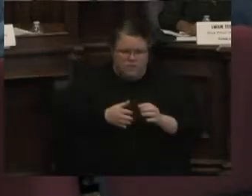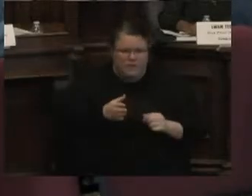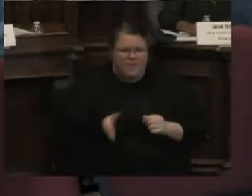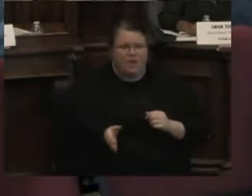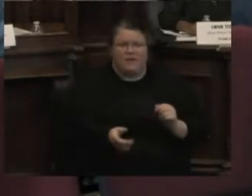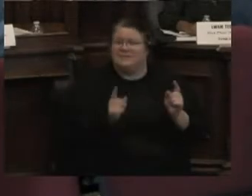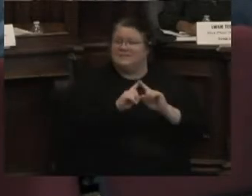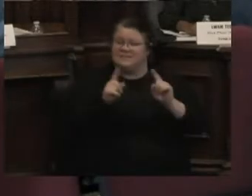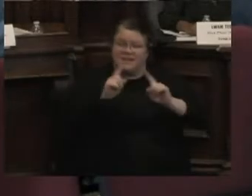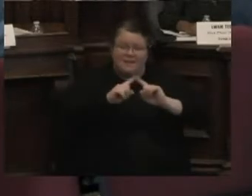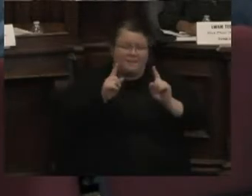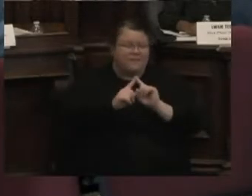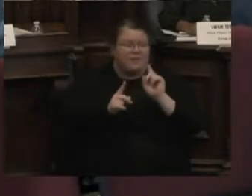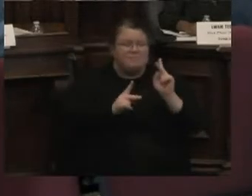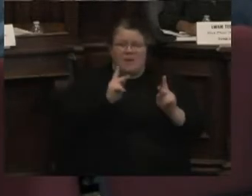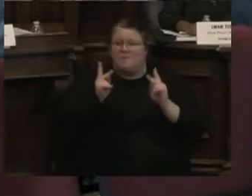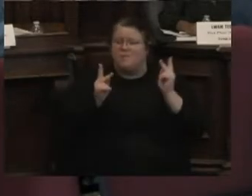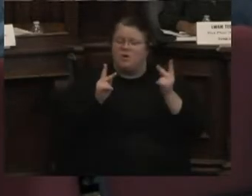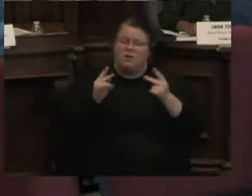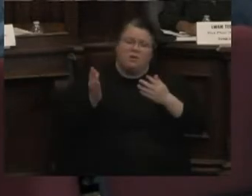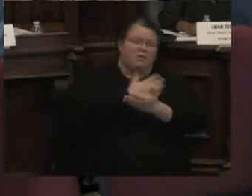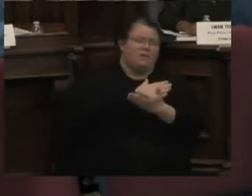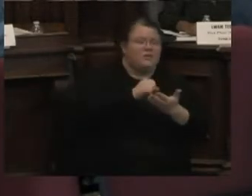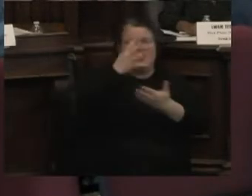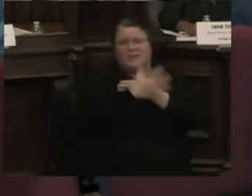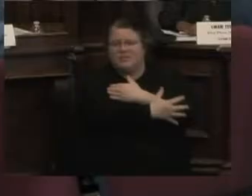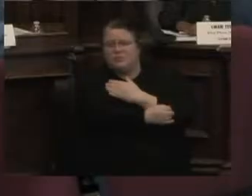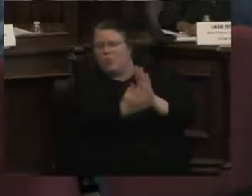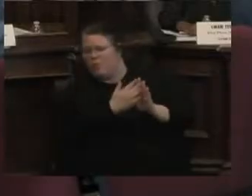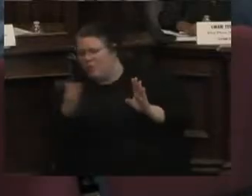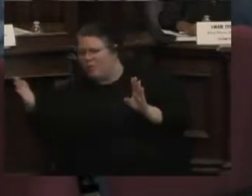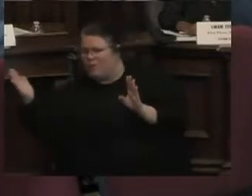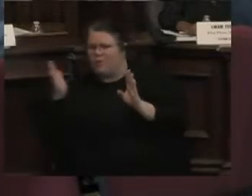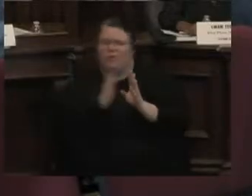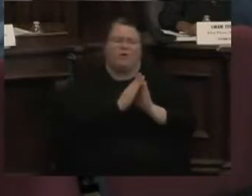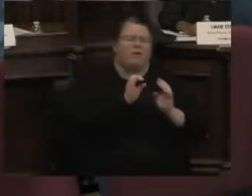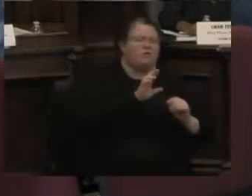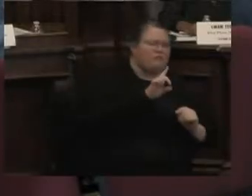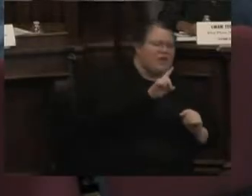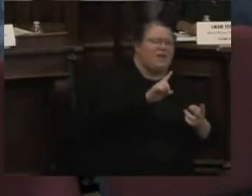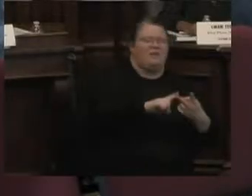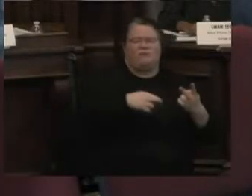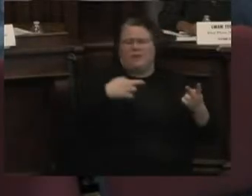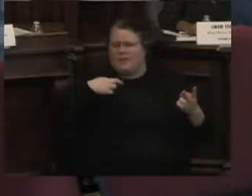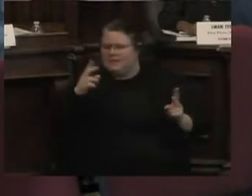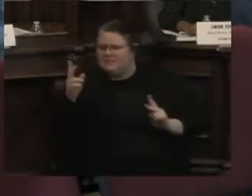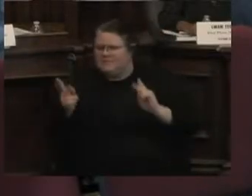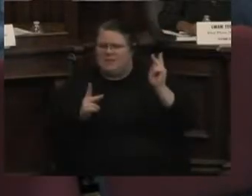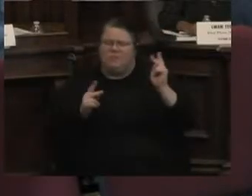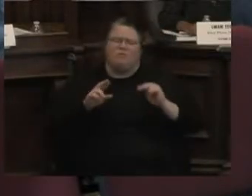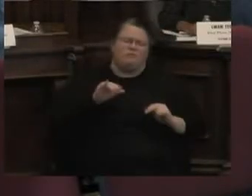because you see everyone there, you see different socioeconomic